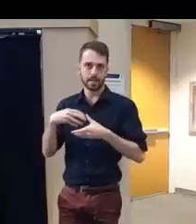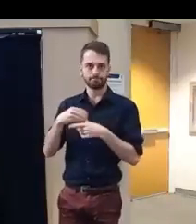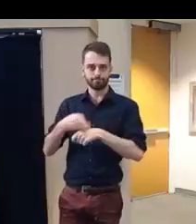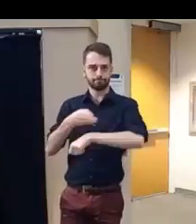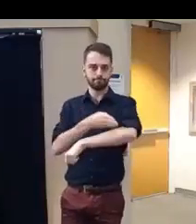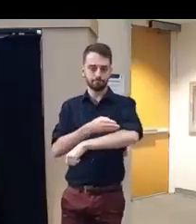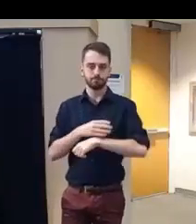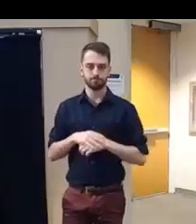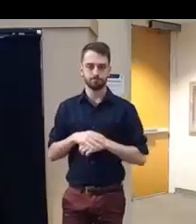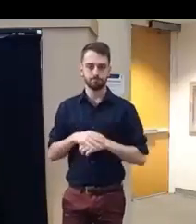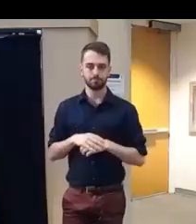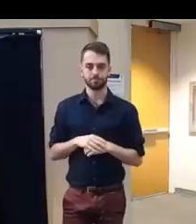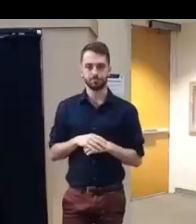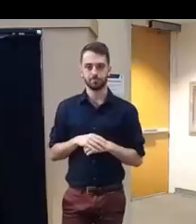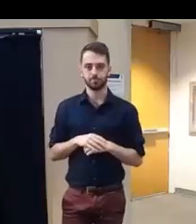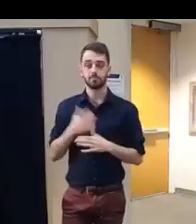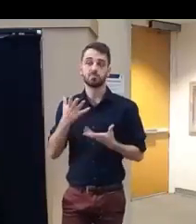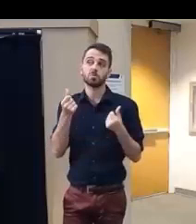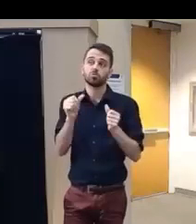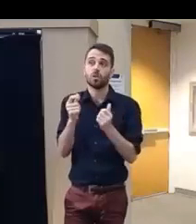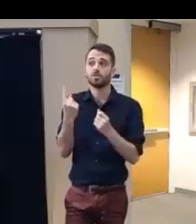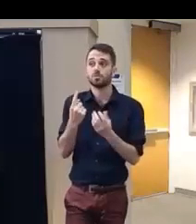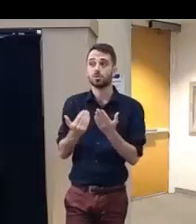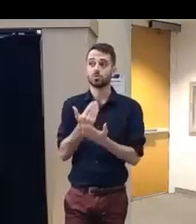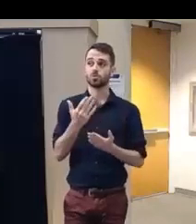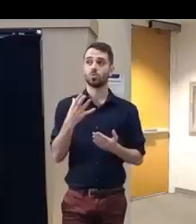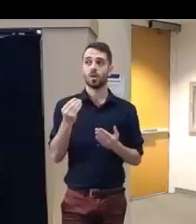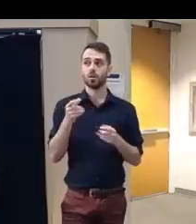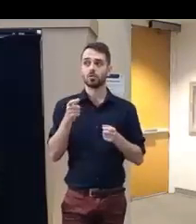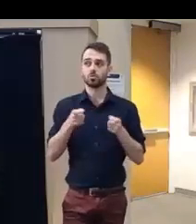you know trying something new or tweaking it or doing the same thing something different